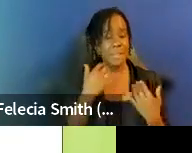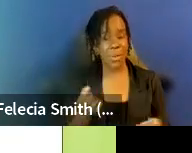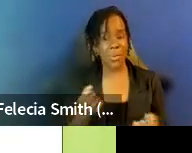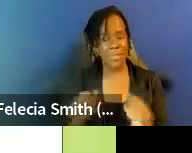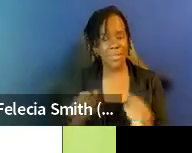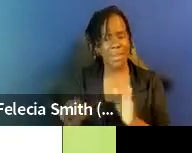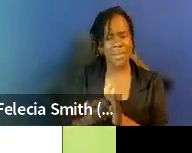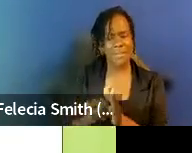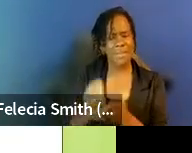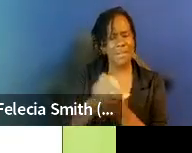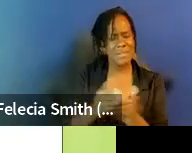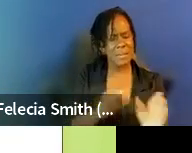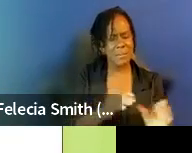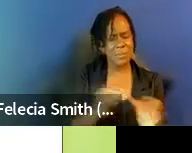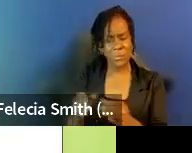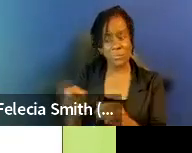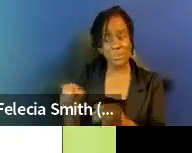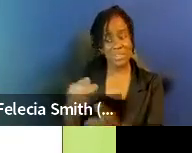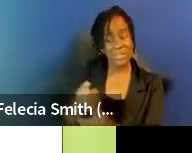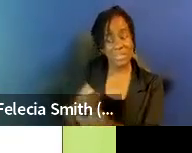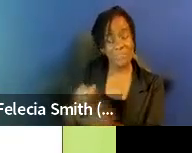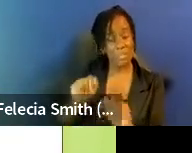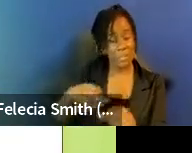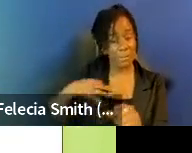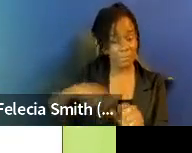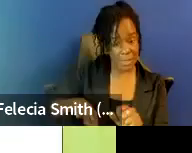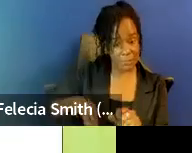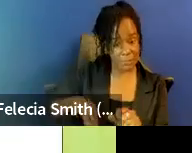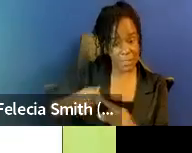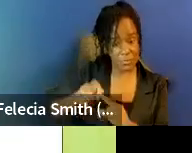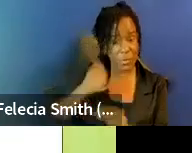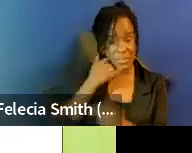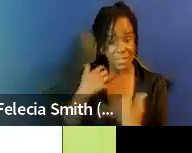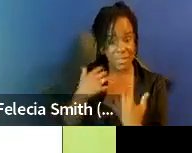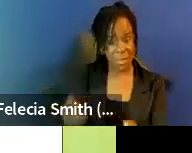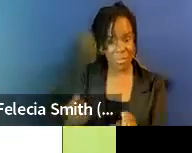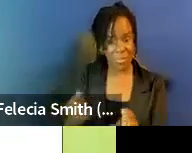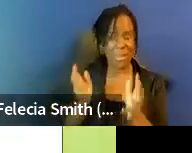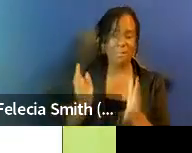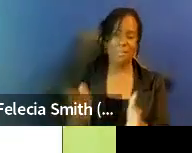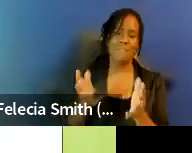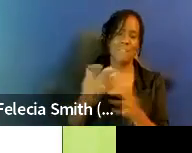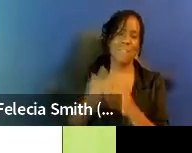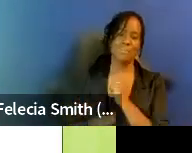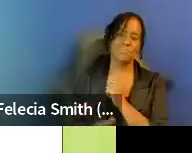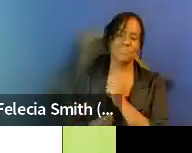videos, downloadable handouts and more. I want to highlight an important issue. And I know that it's near